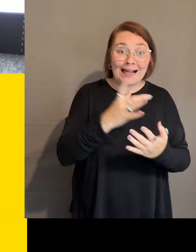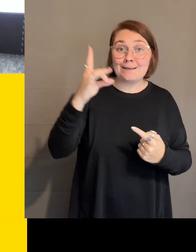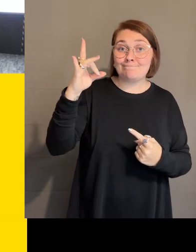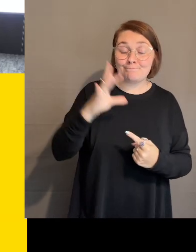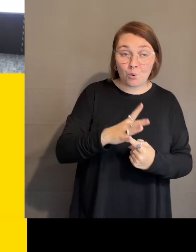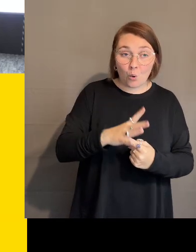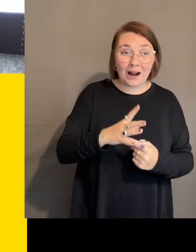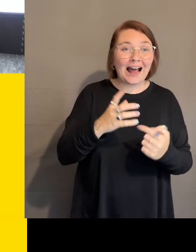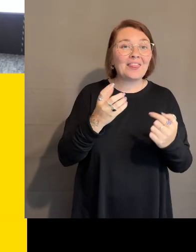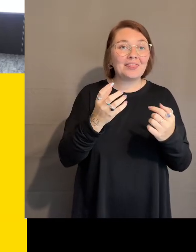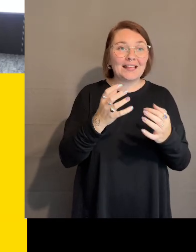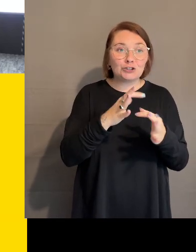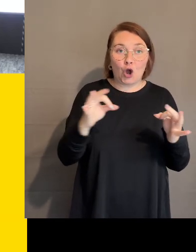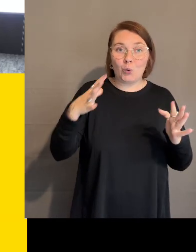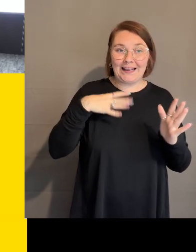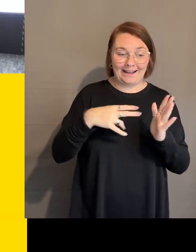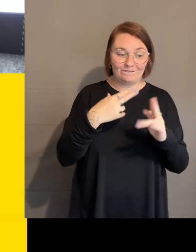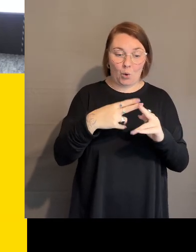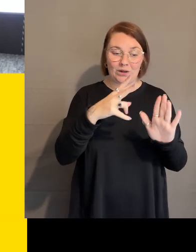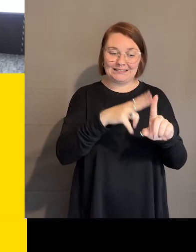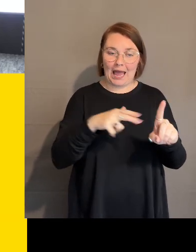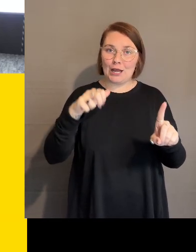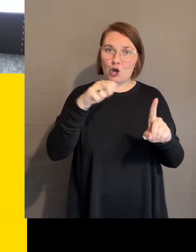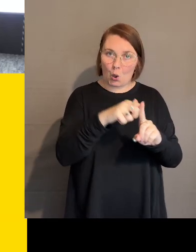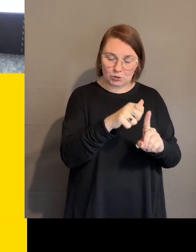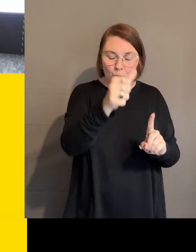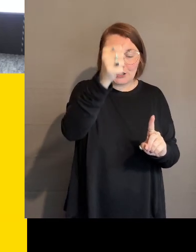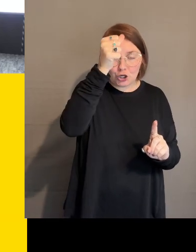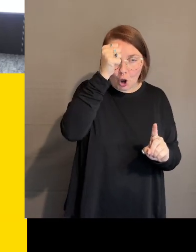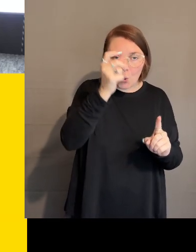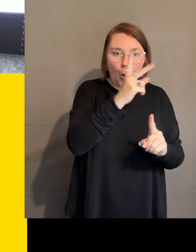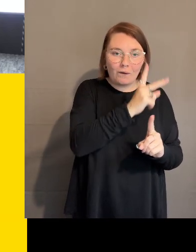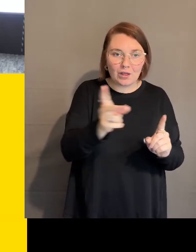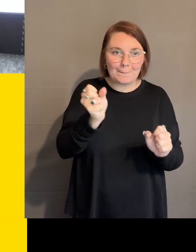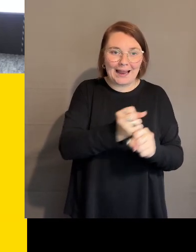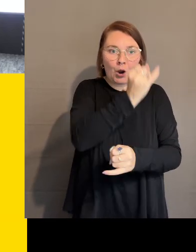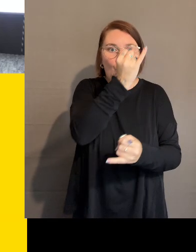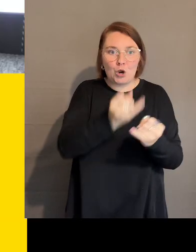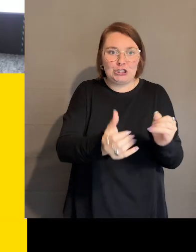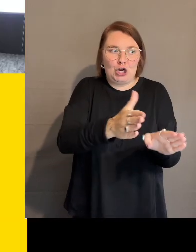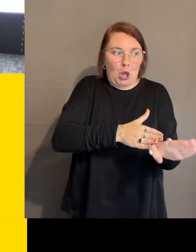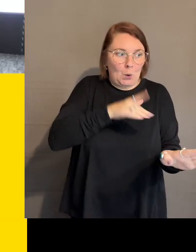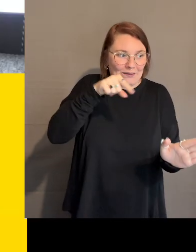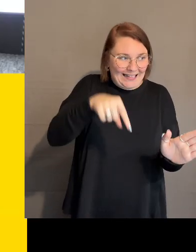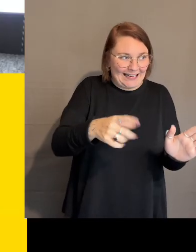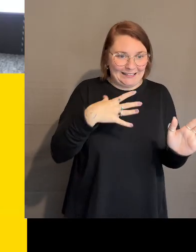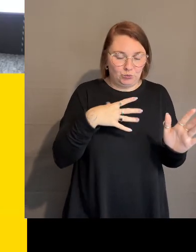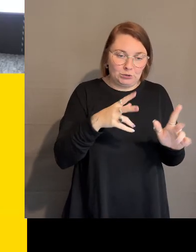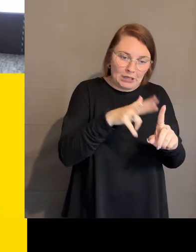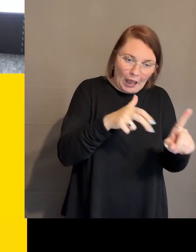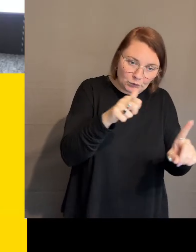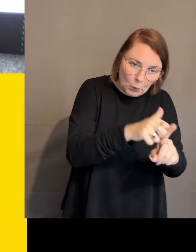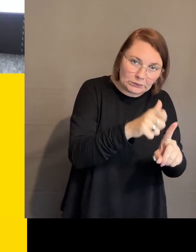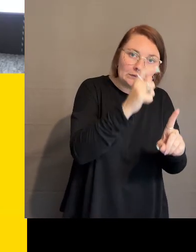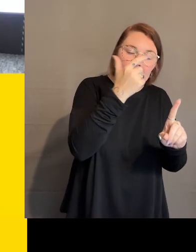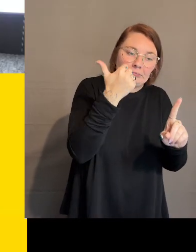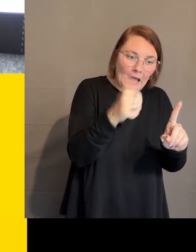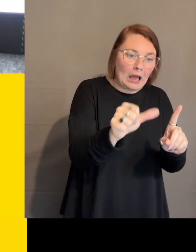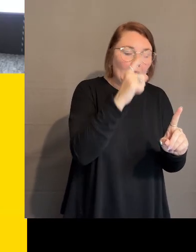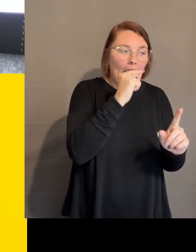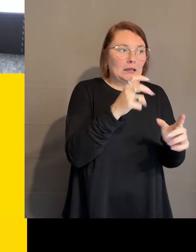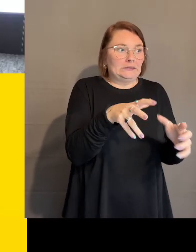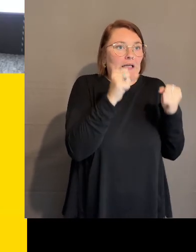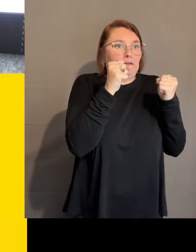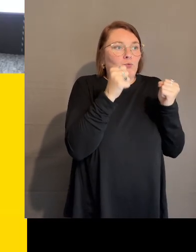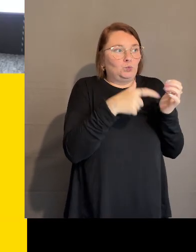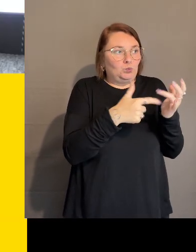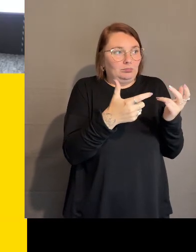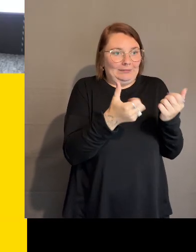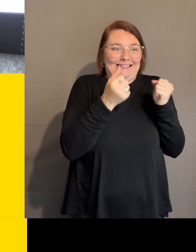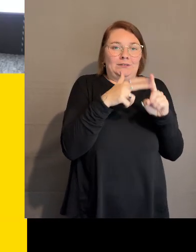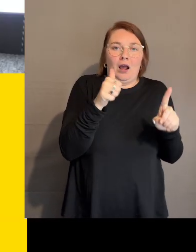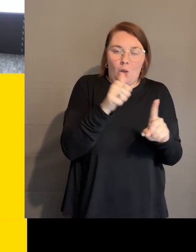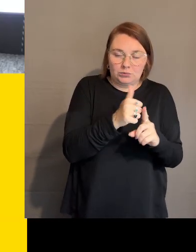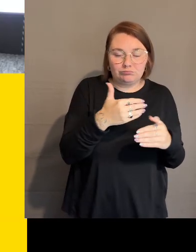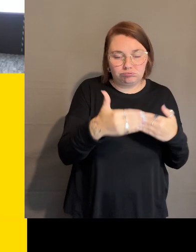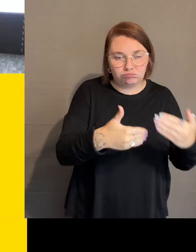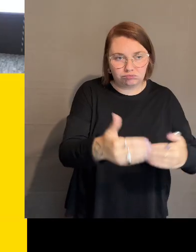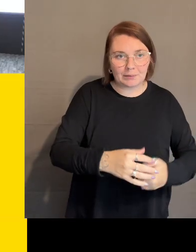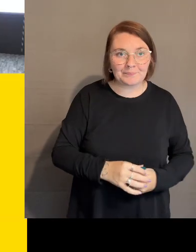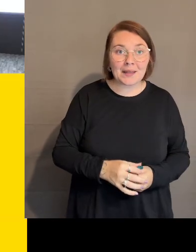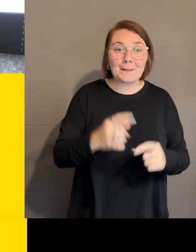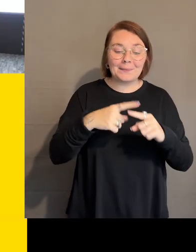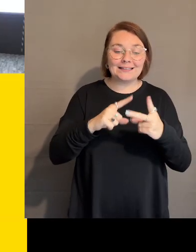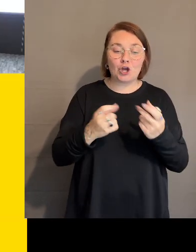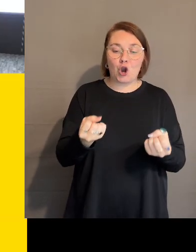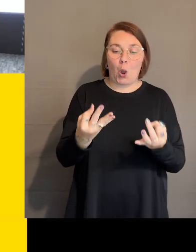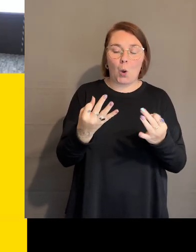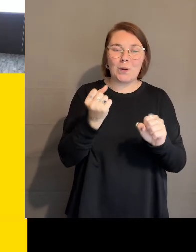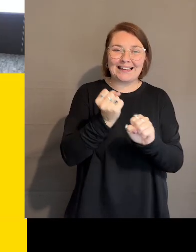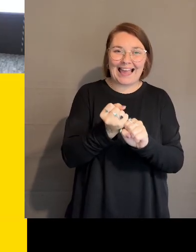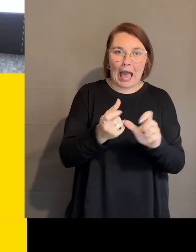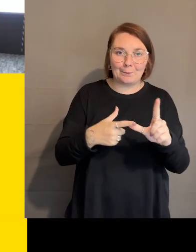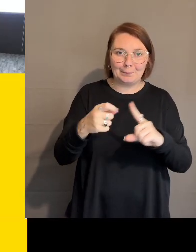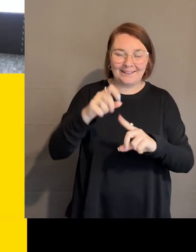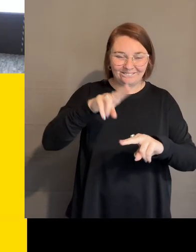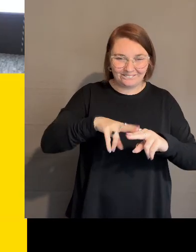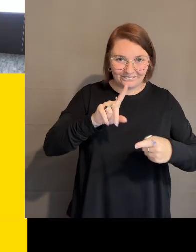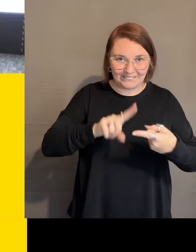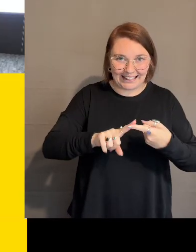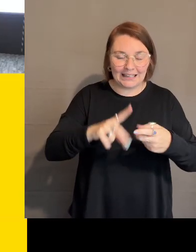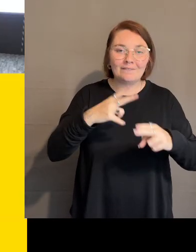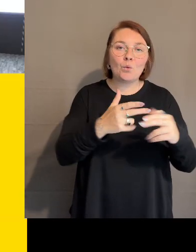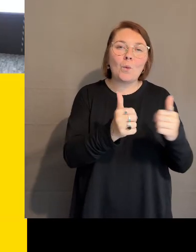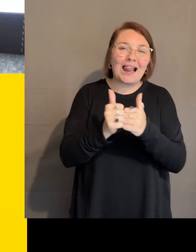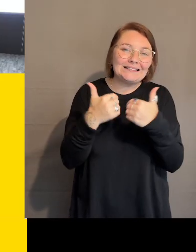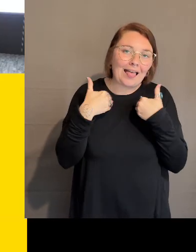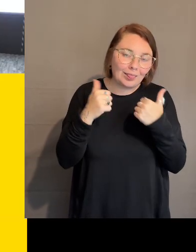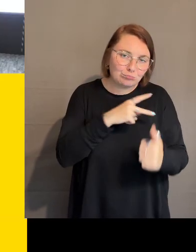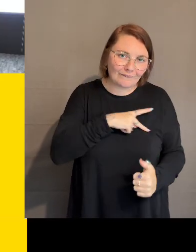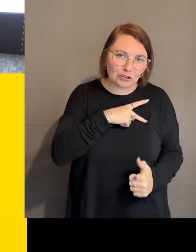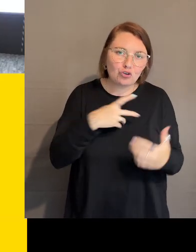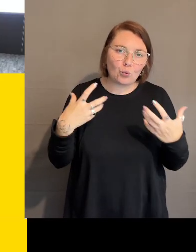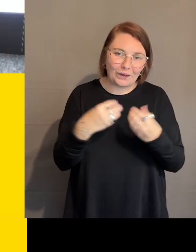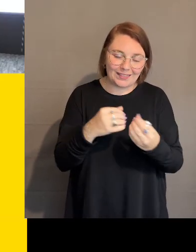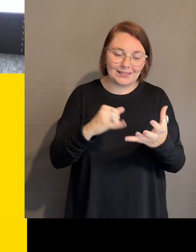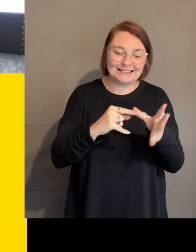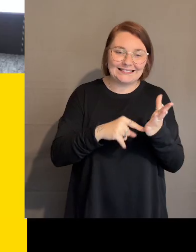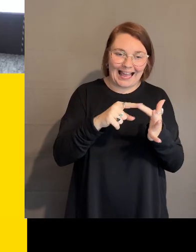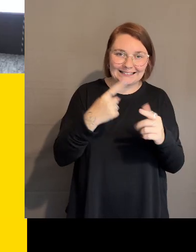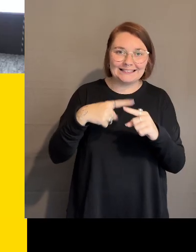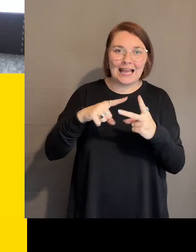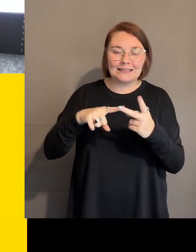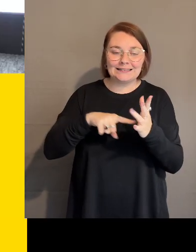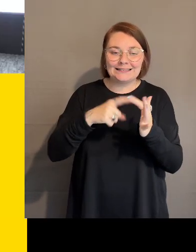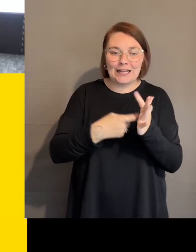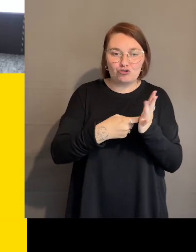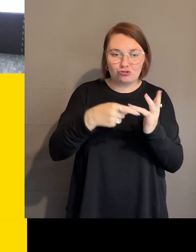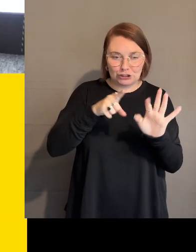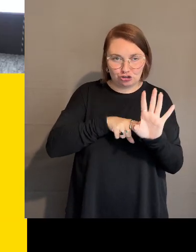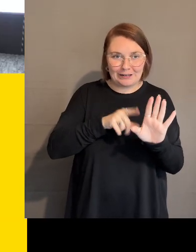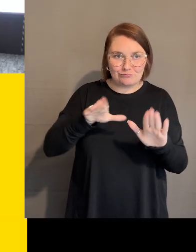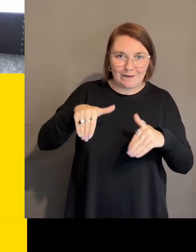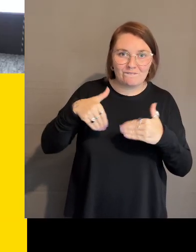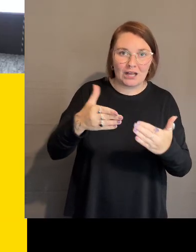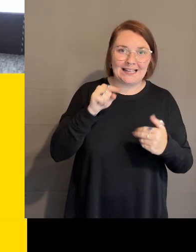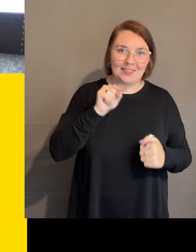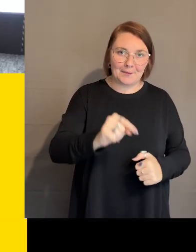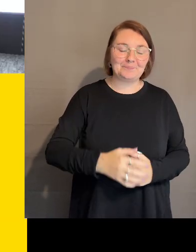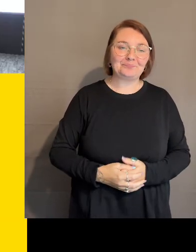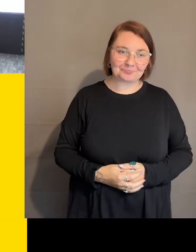Really importantly, there isn't a need for diagnosis. We know that often that really slows down processes if you've got a diagnosis, because, you know, that can take, some time to go there. And there'll be no gap fees, for, allied health professionals with states and, territories, providing that.